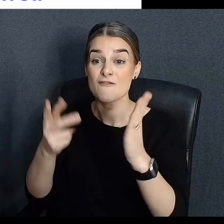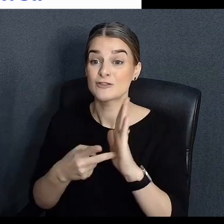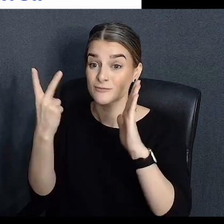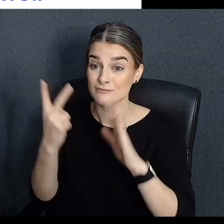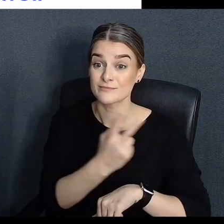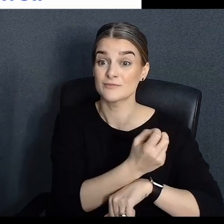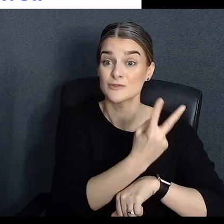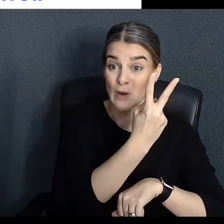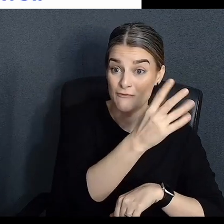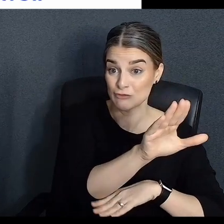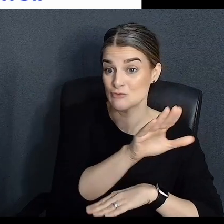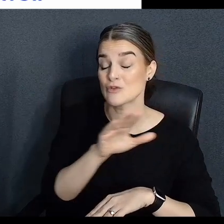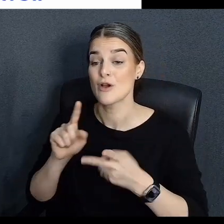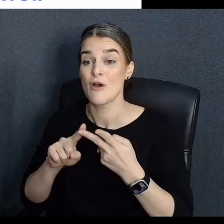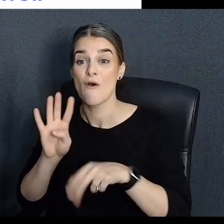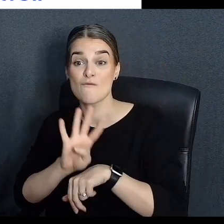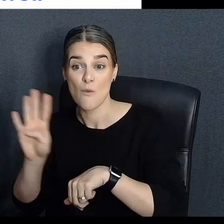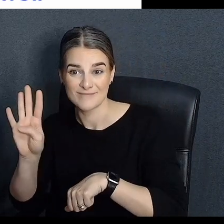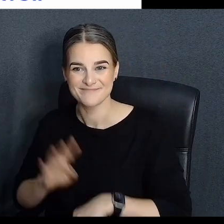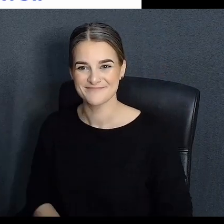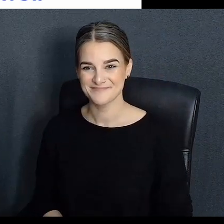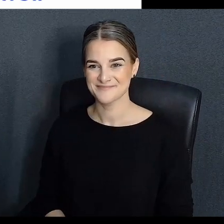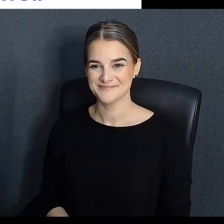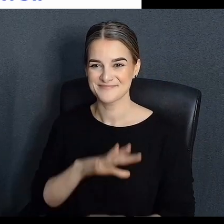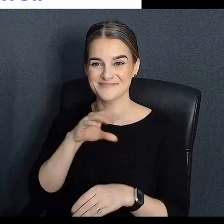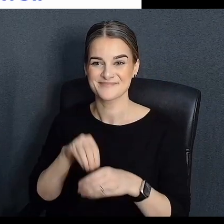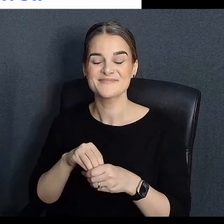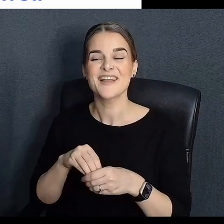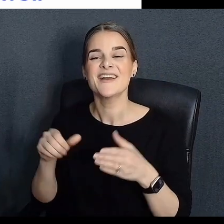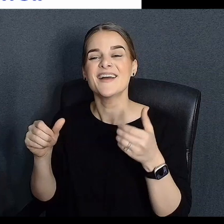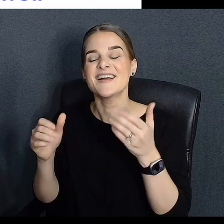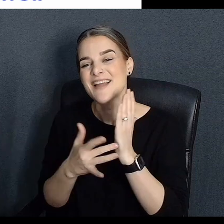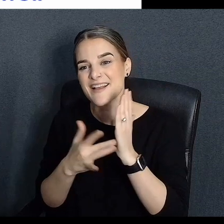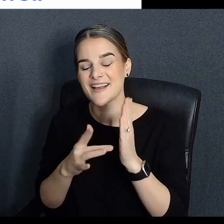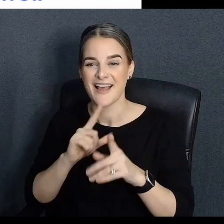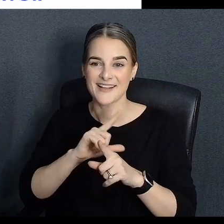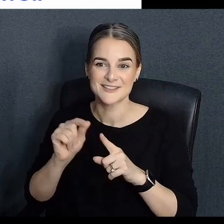The series is part of the Tech Accelerator program, which is an initiative funded by the Office of Developmental